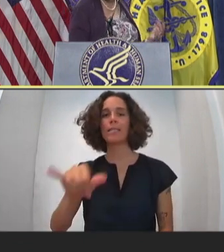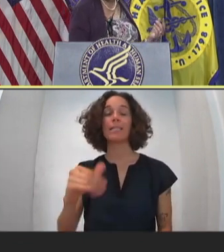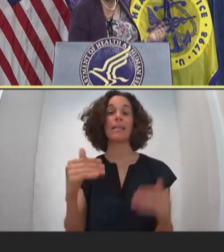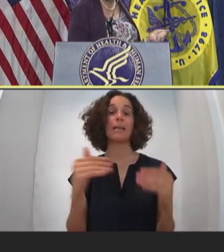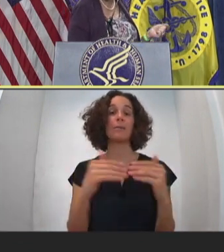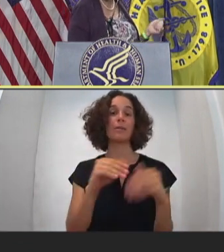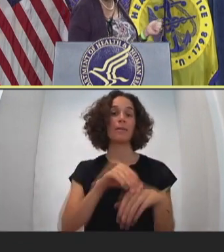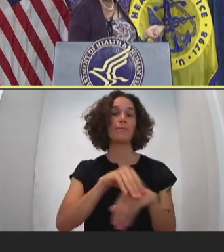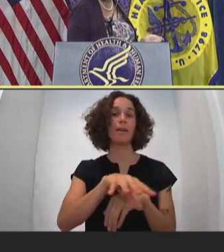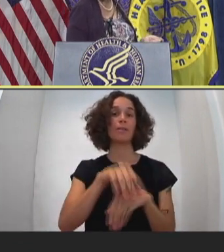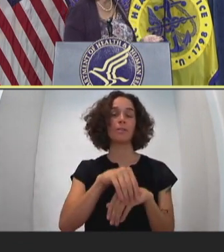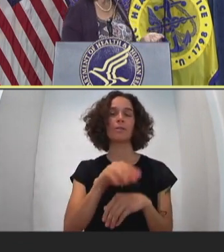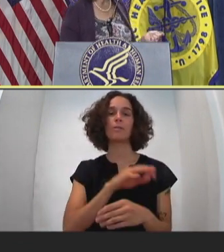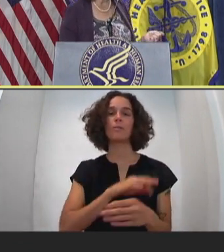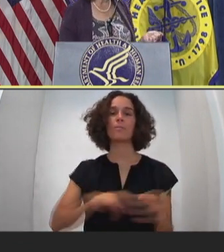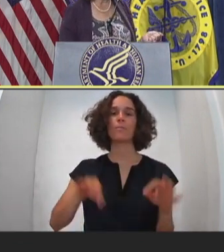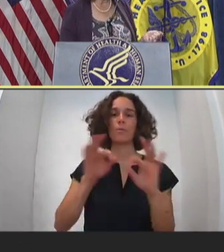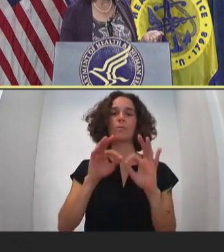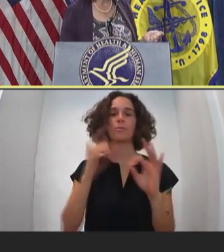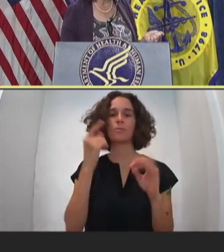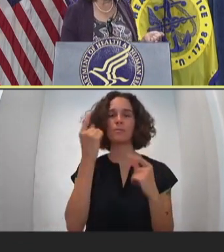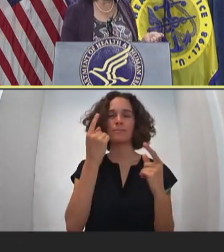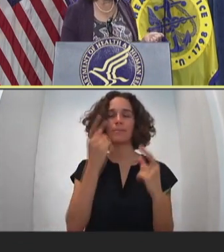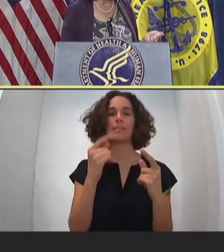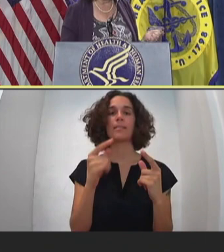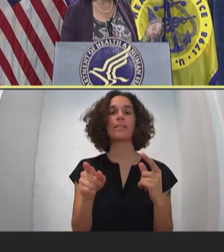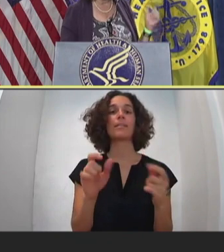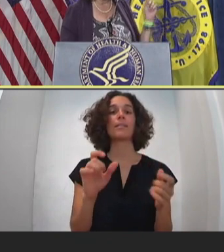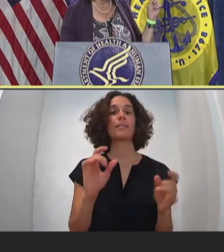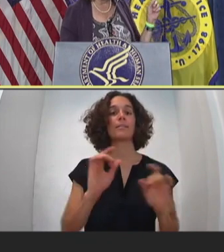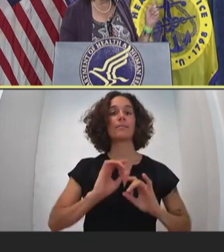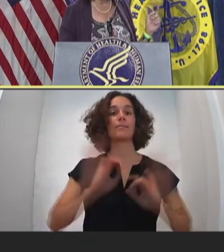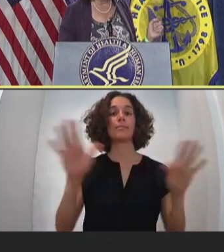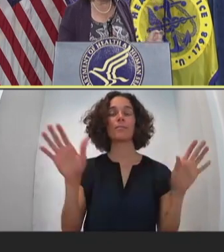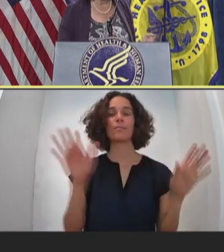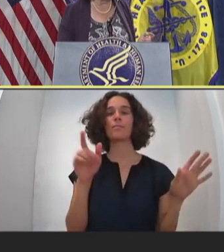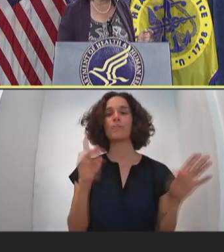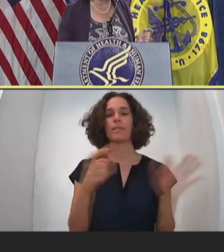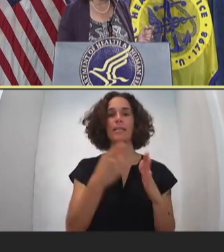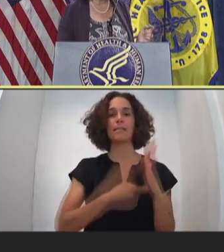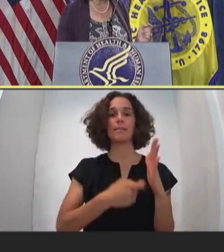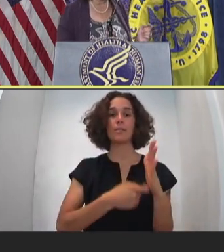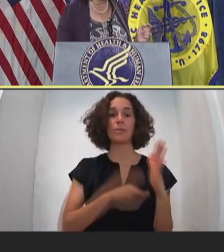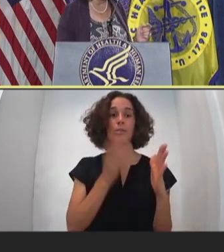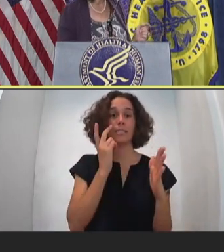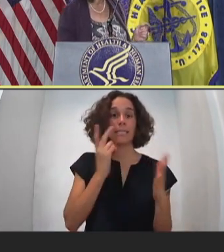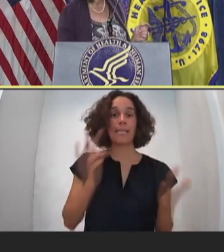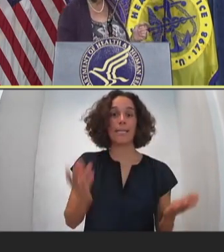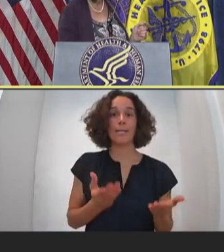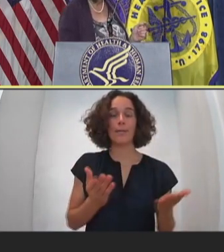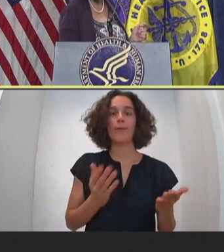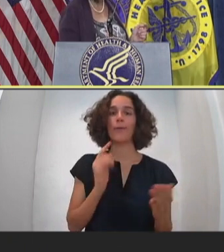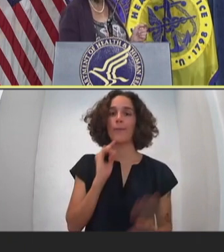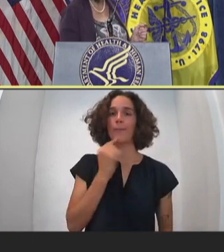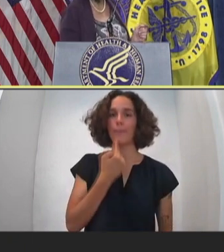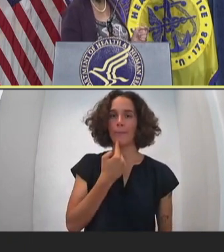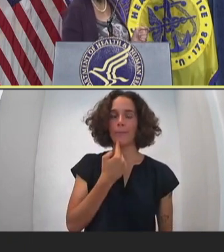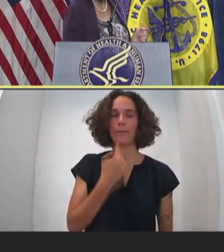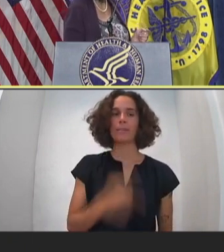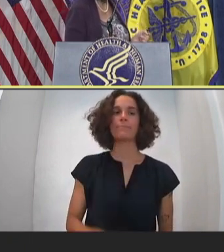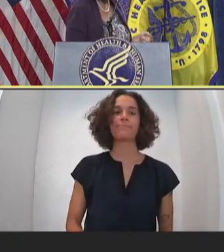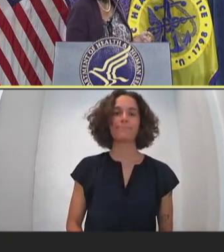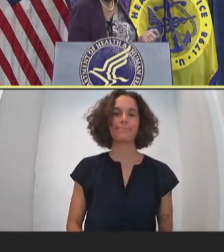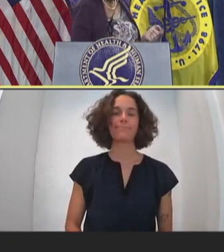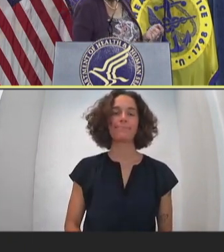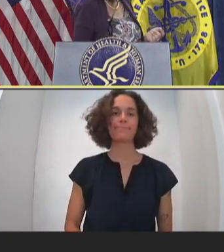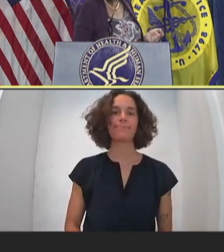And the catastrophic expenses, as you can see here, are fairly significant.